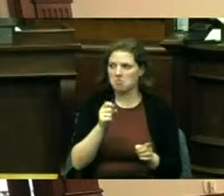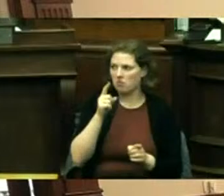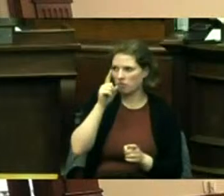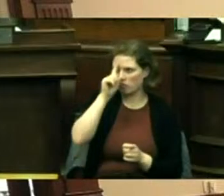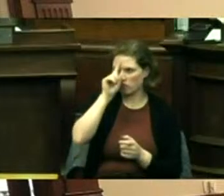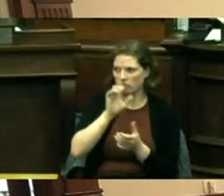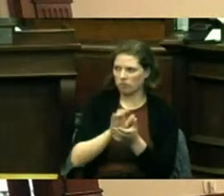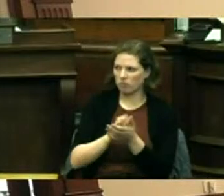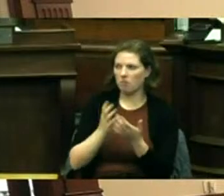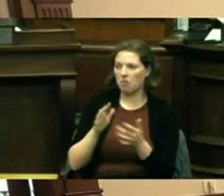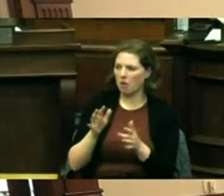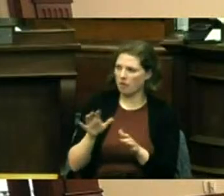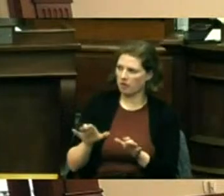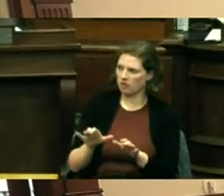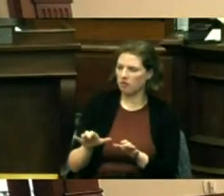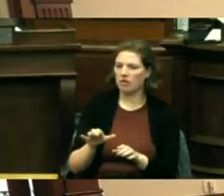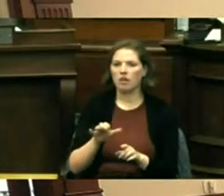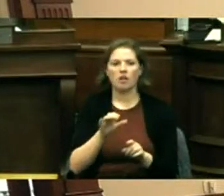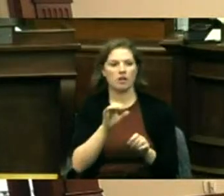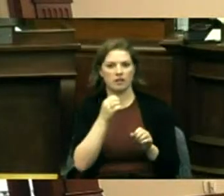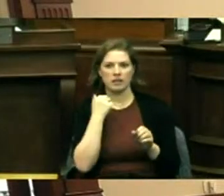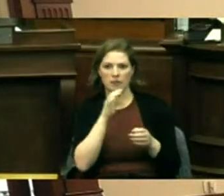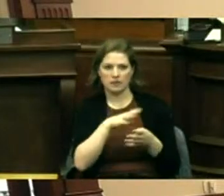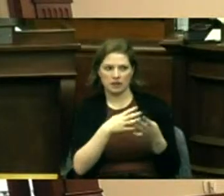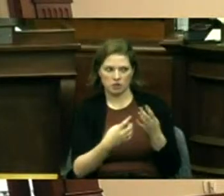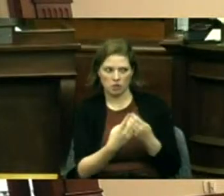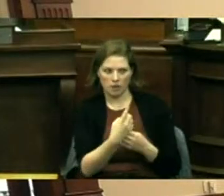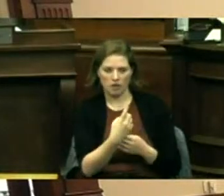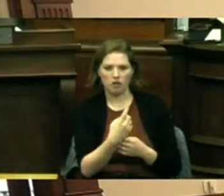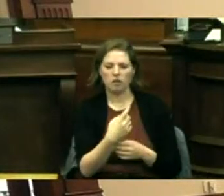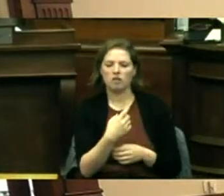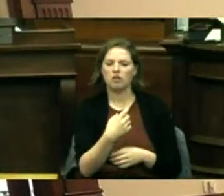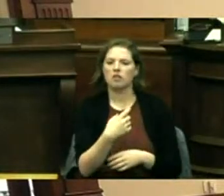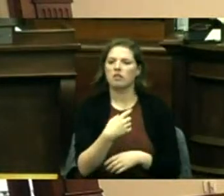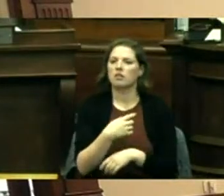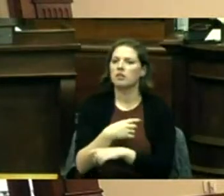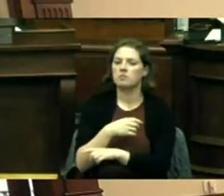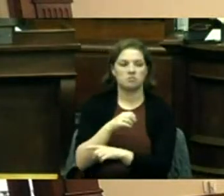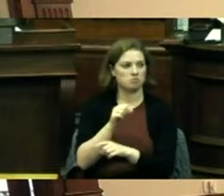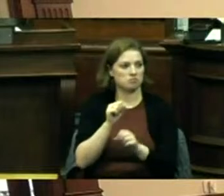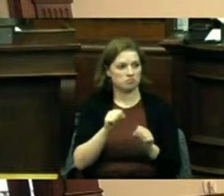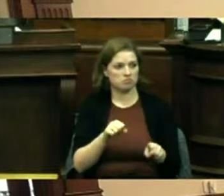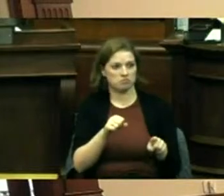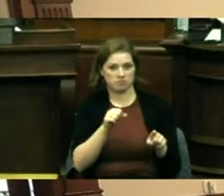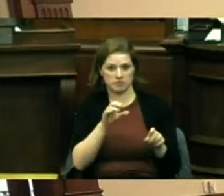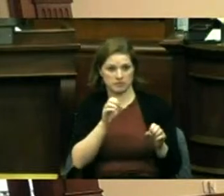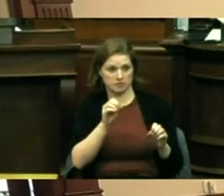session on AmeriCorps, have we? I don't believe we have. Would